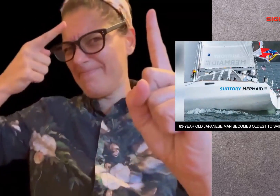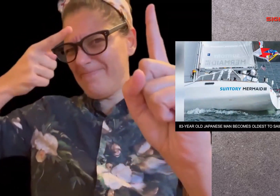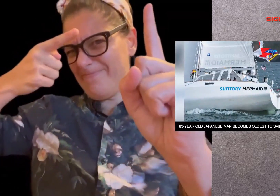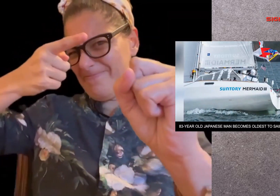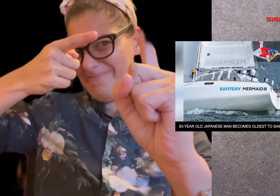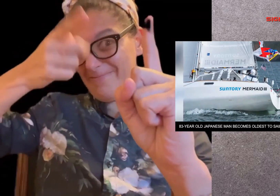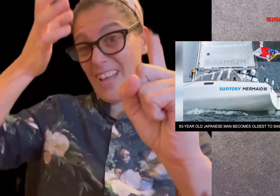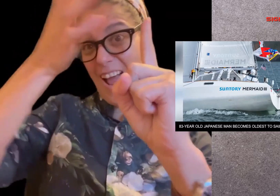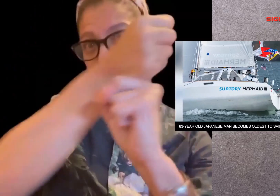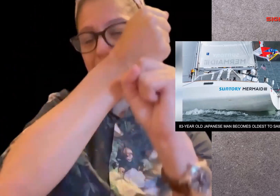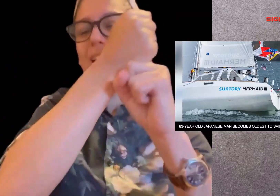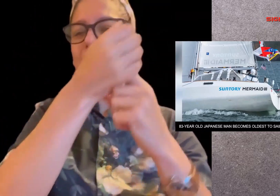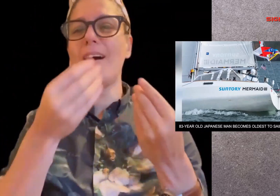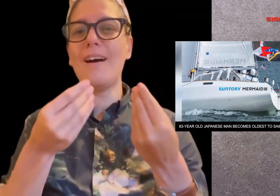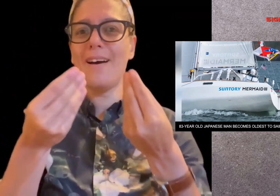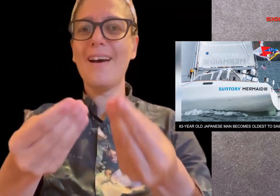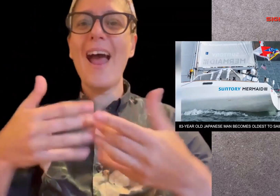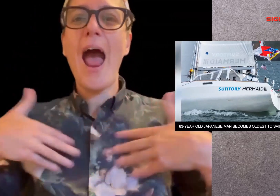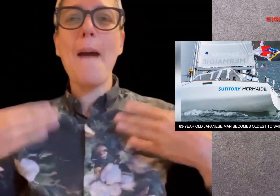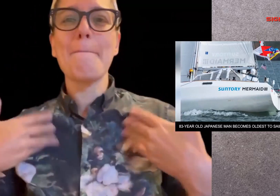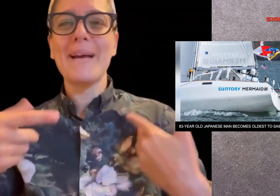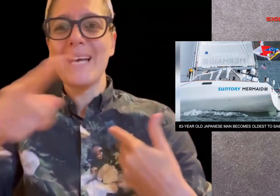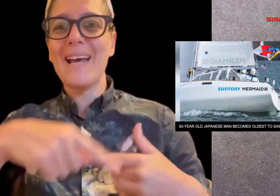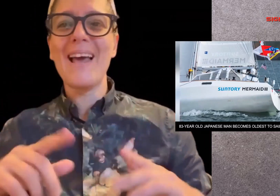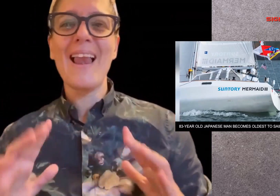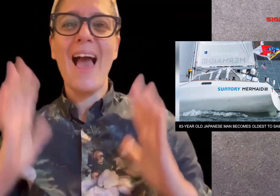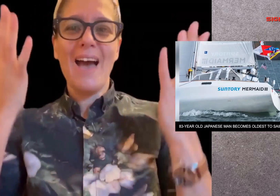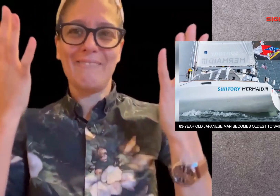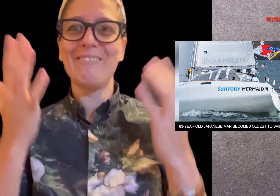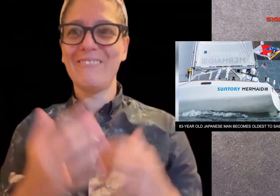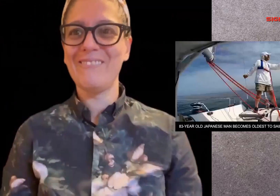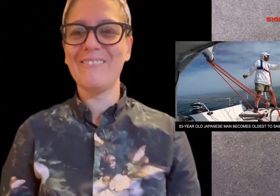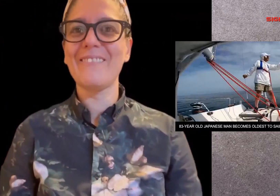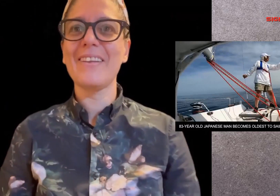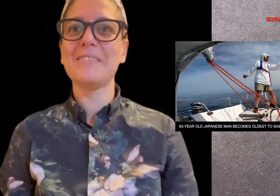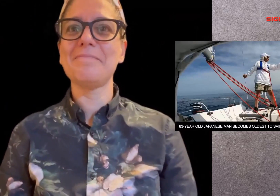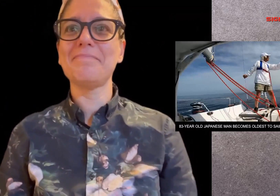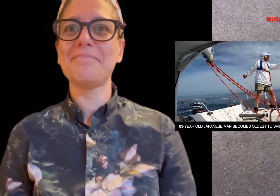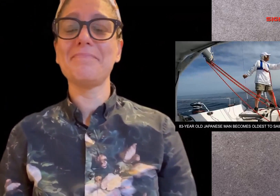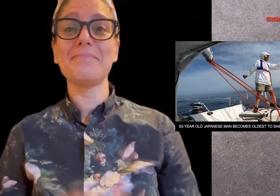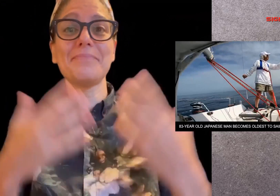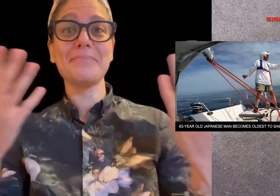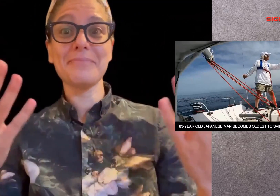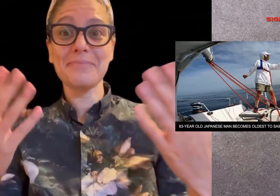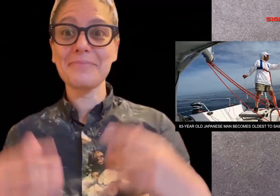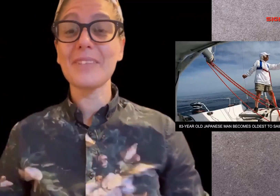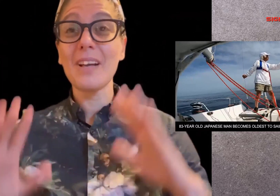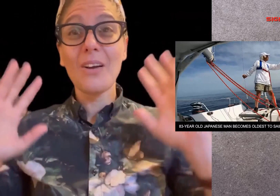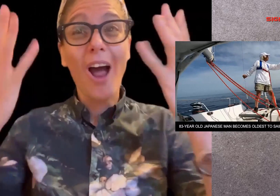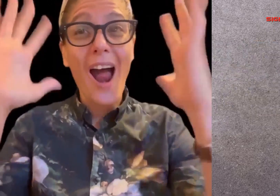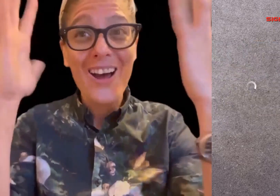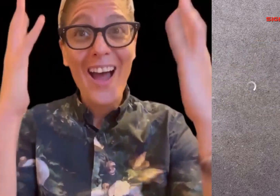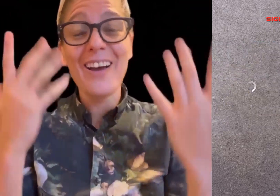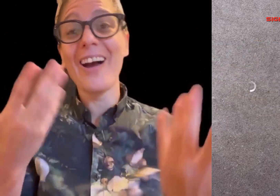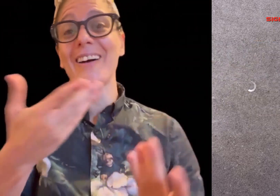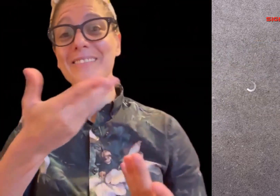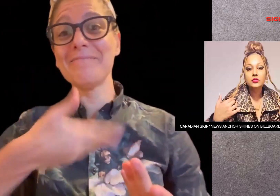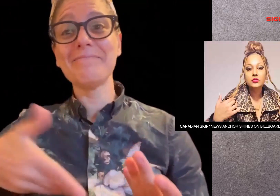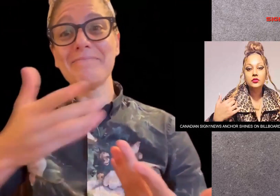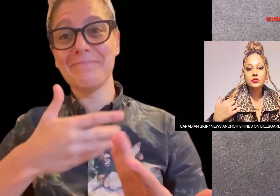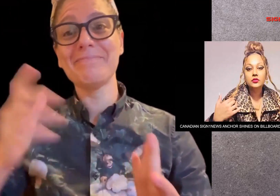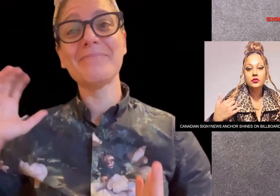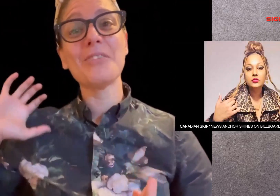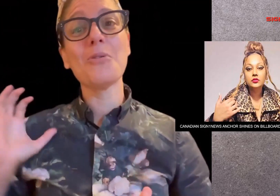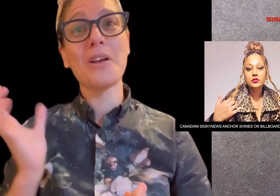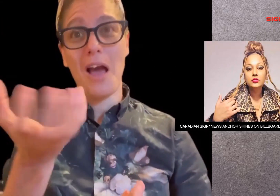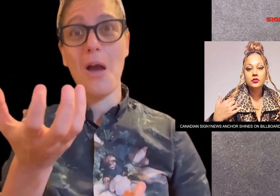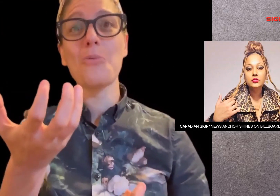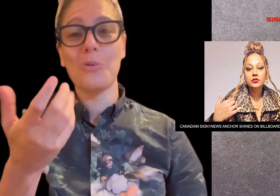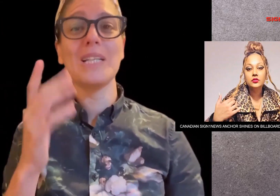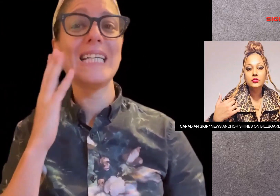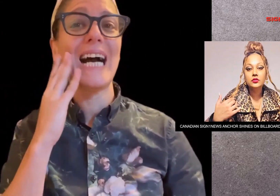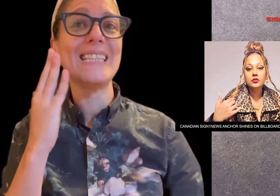achieving it and a beautiful life awaits you congratulations to Sign1News anchor Gaitrie